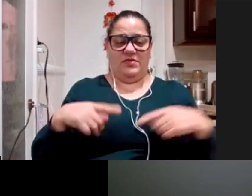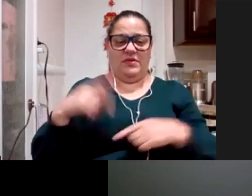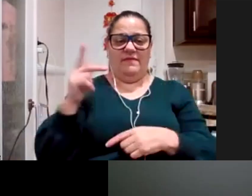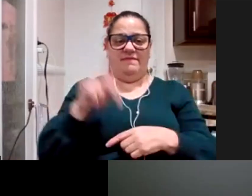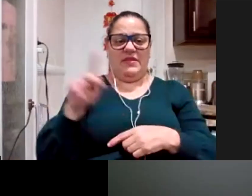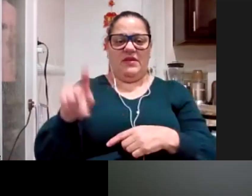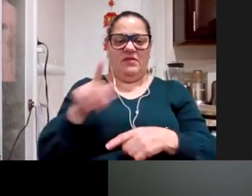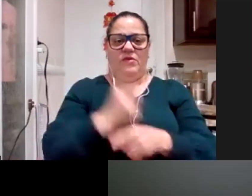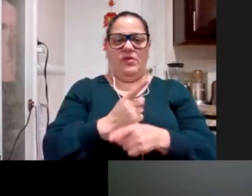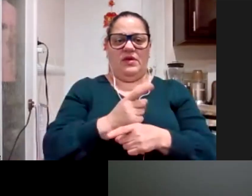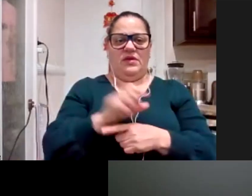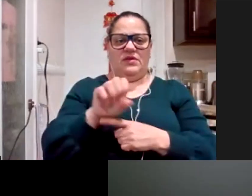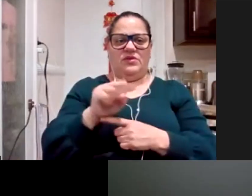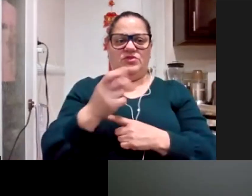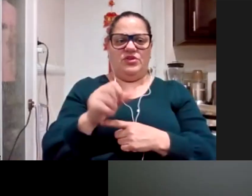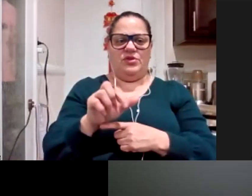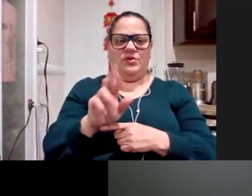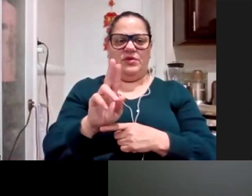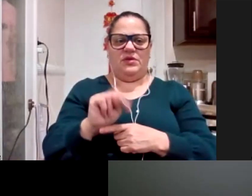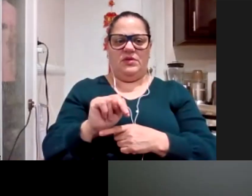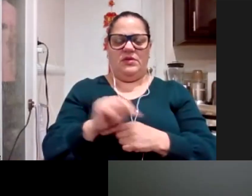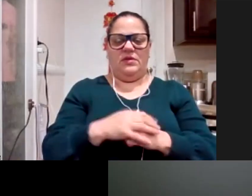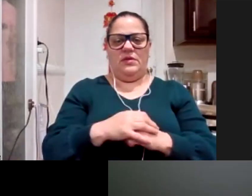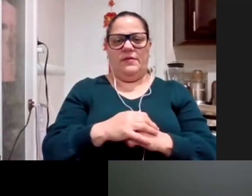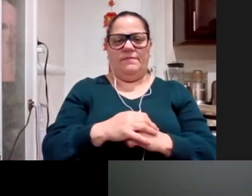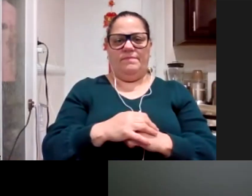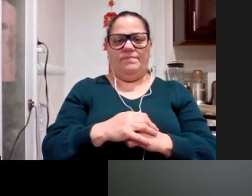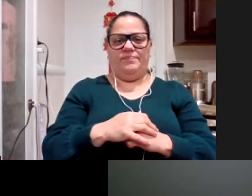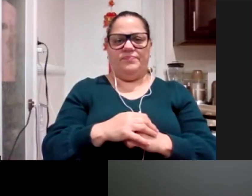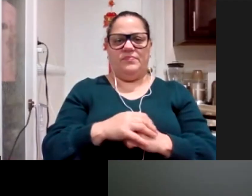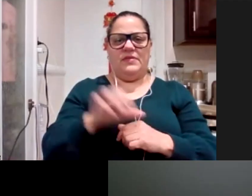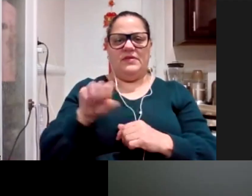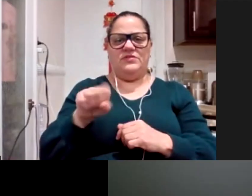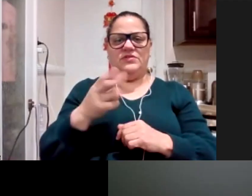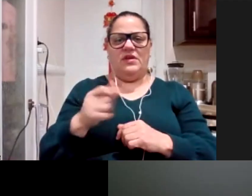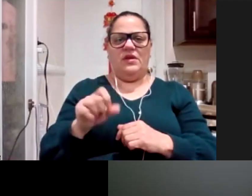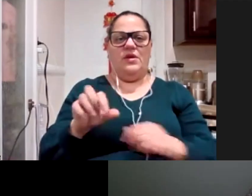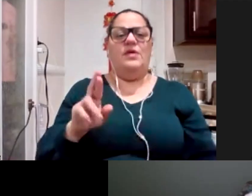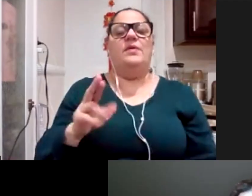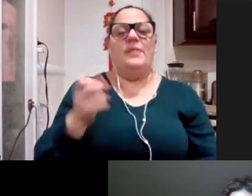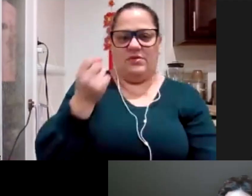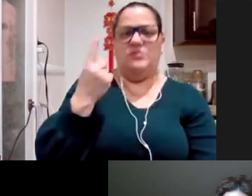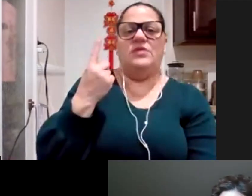Sharon? I can't remember. Someone said that. [SHARON] My understanding is that it's at the